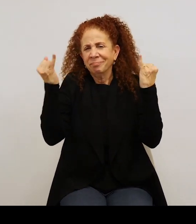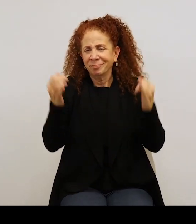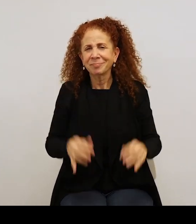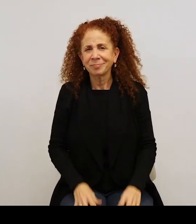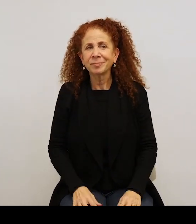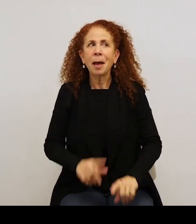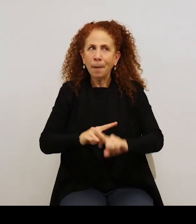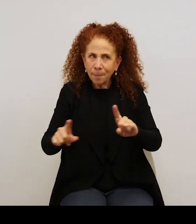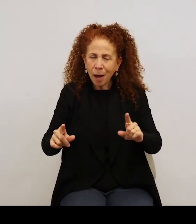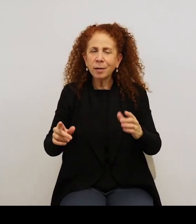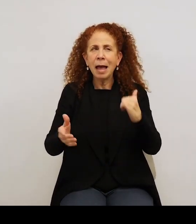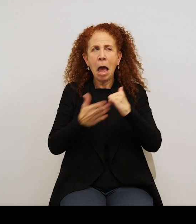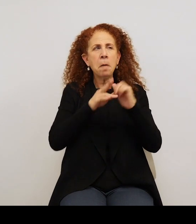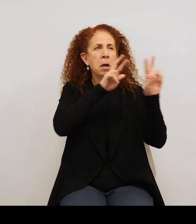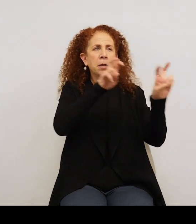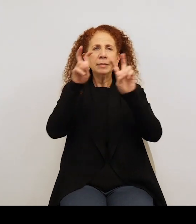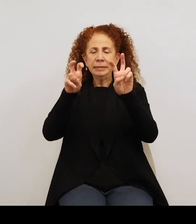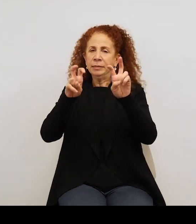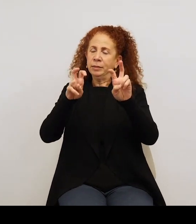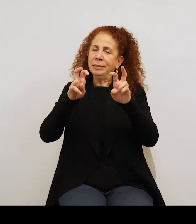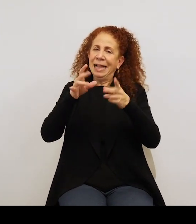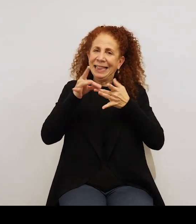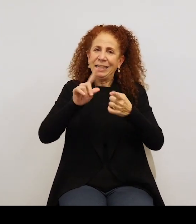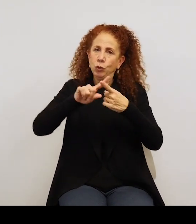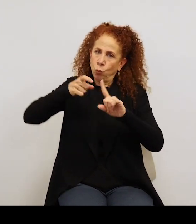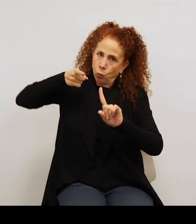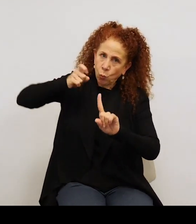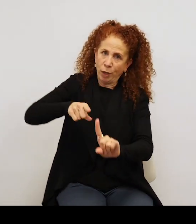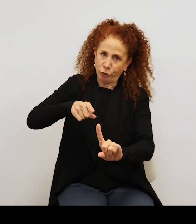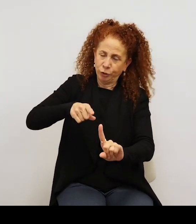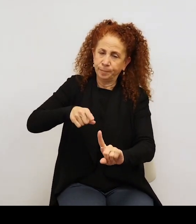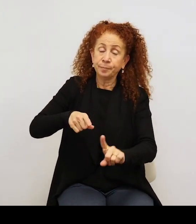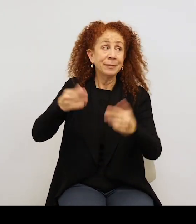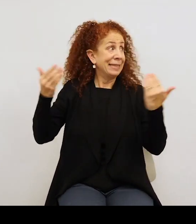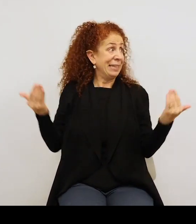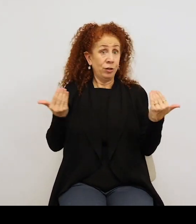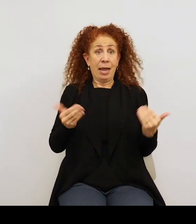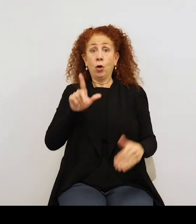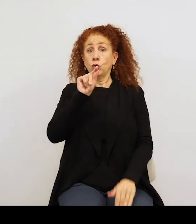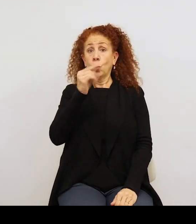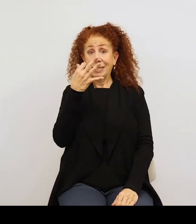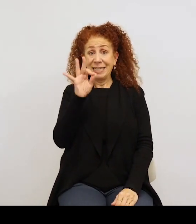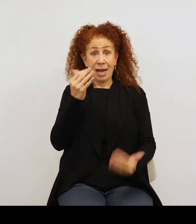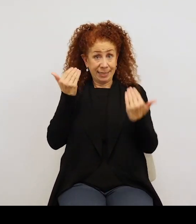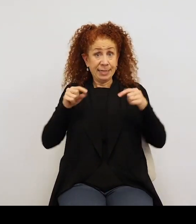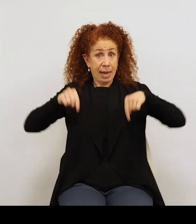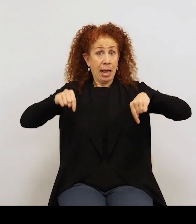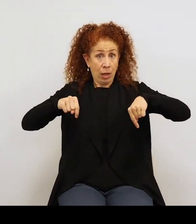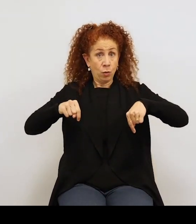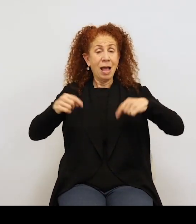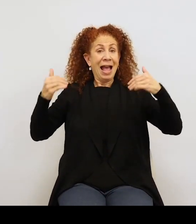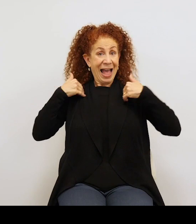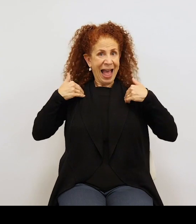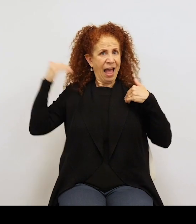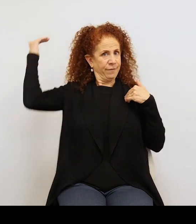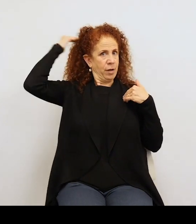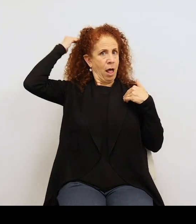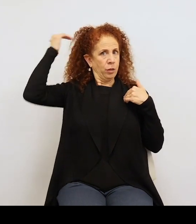but they point us to an important question. As we sit here in 2019 with all the knowledge we have